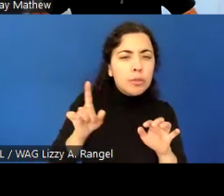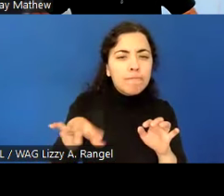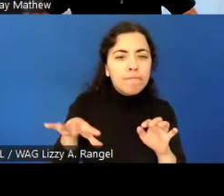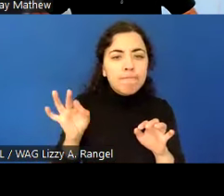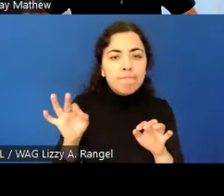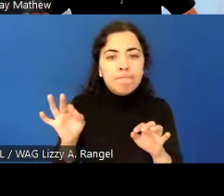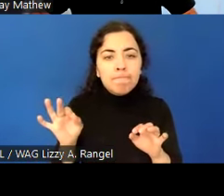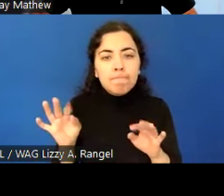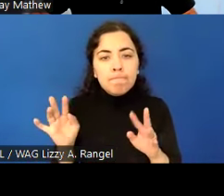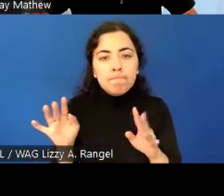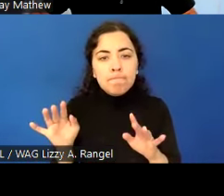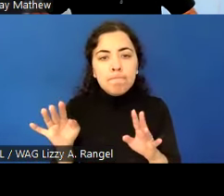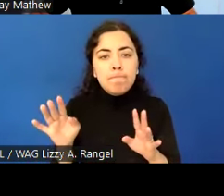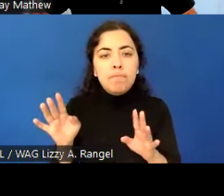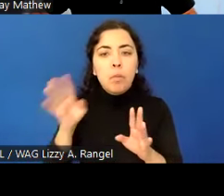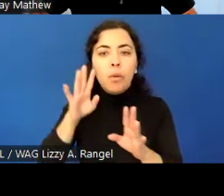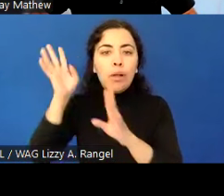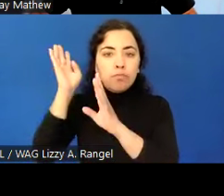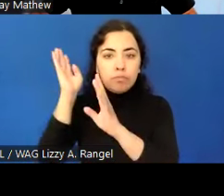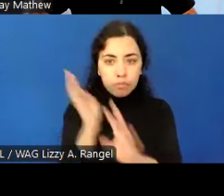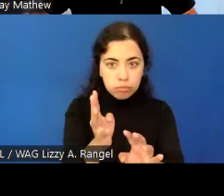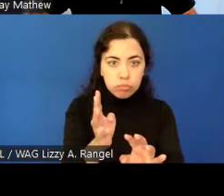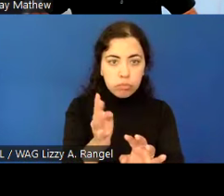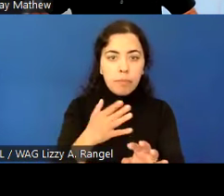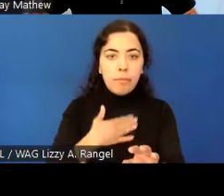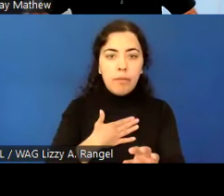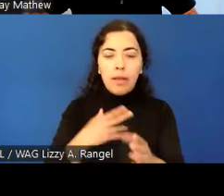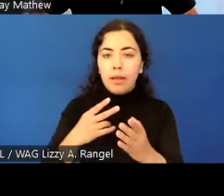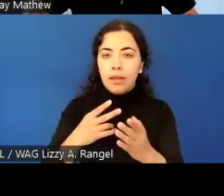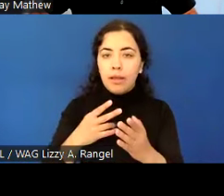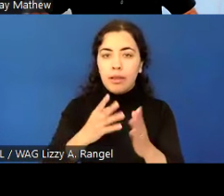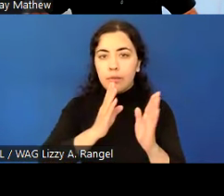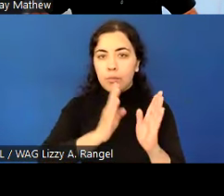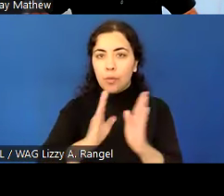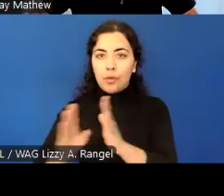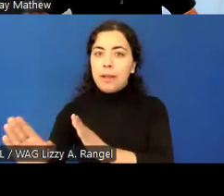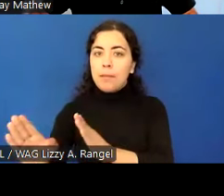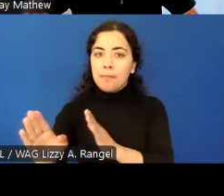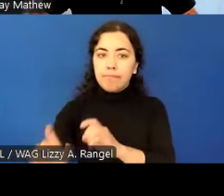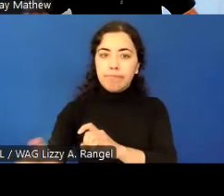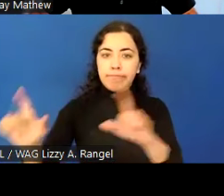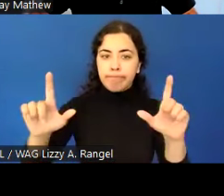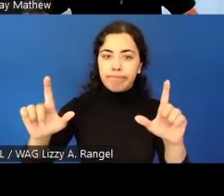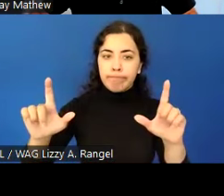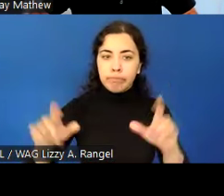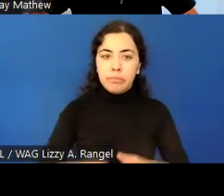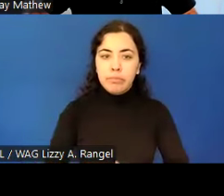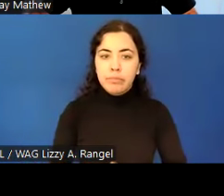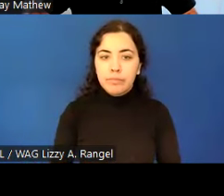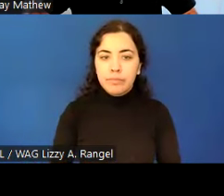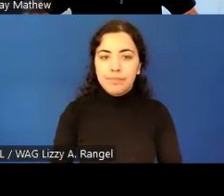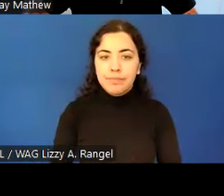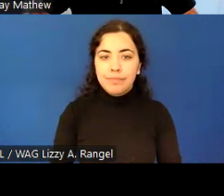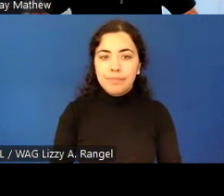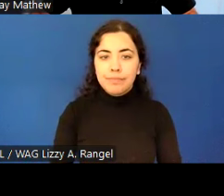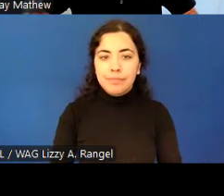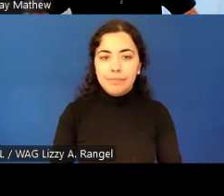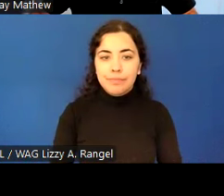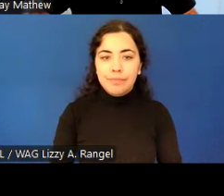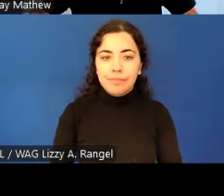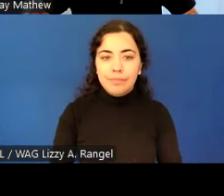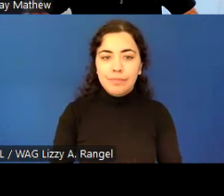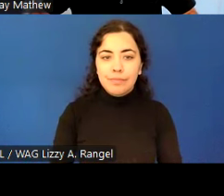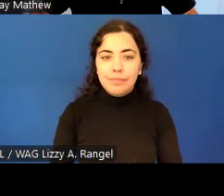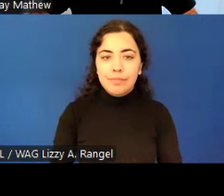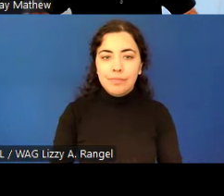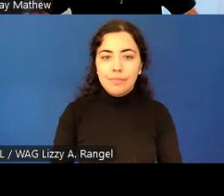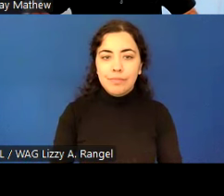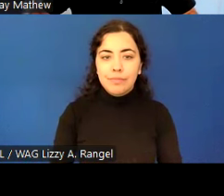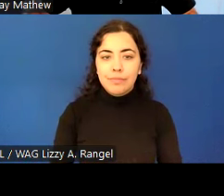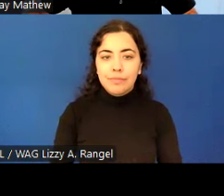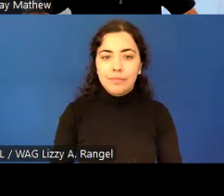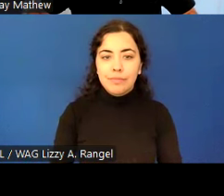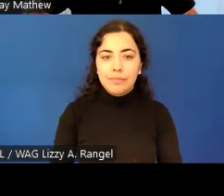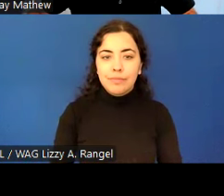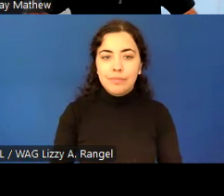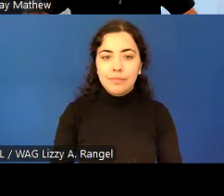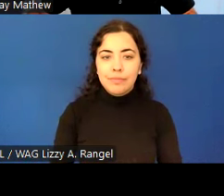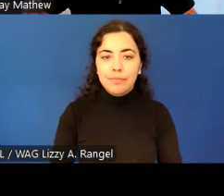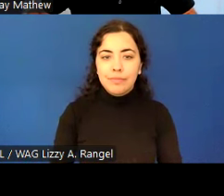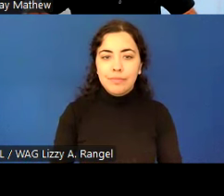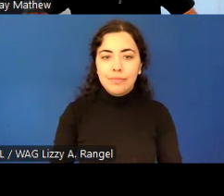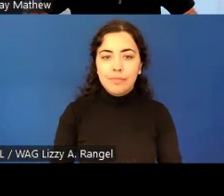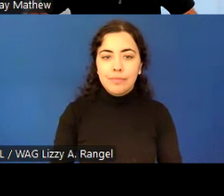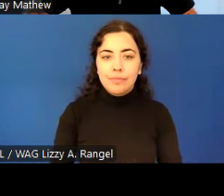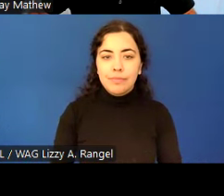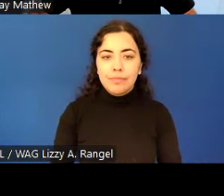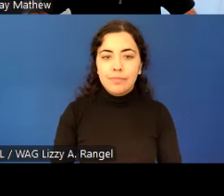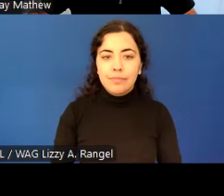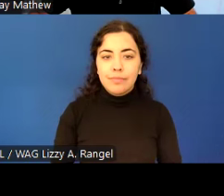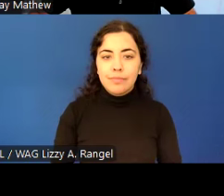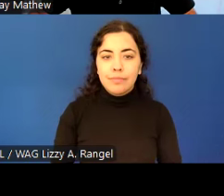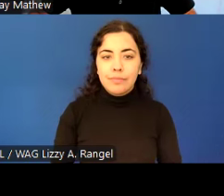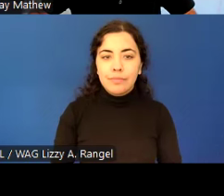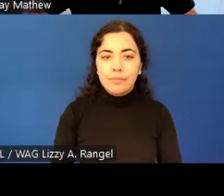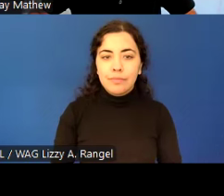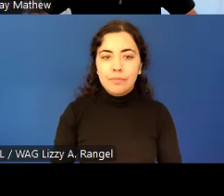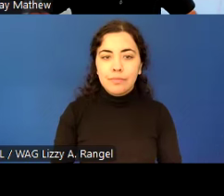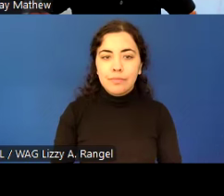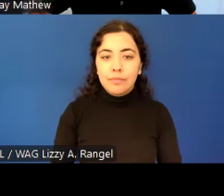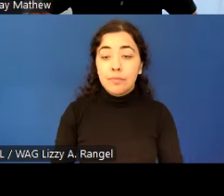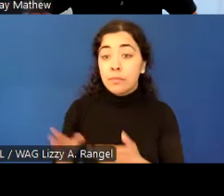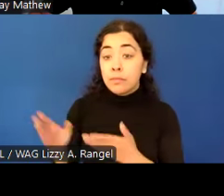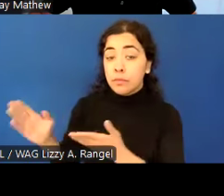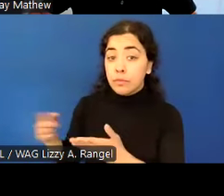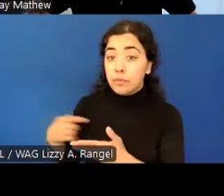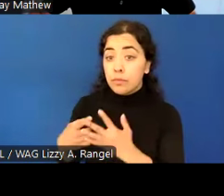and load it up into my program screen. And in here, I'm going to start streaming